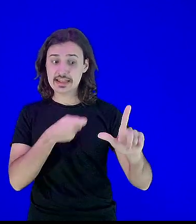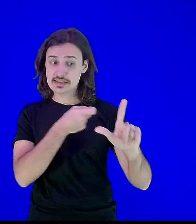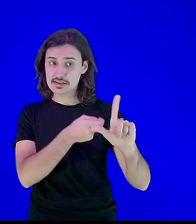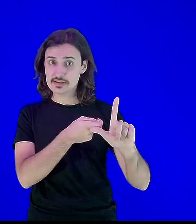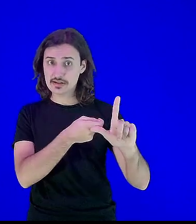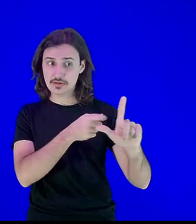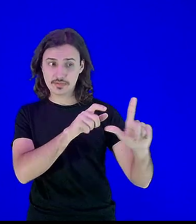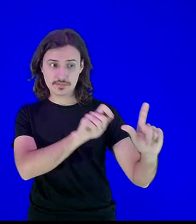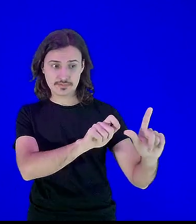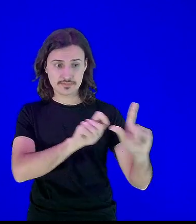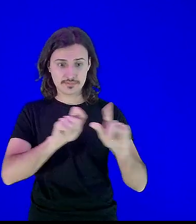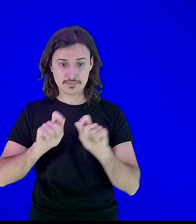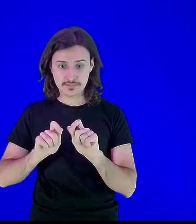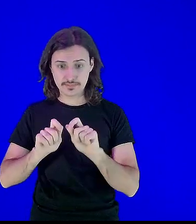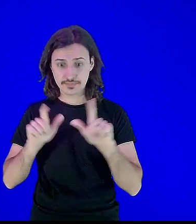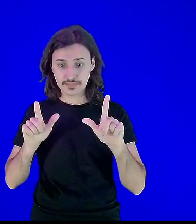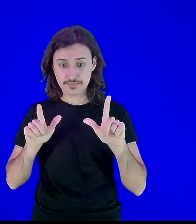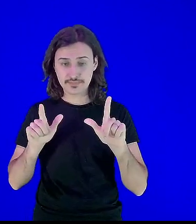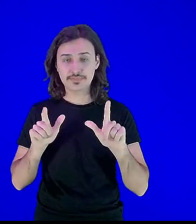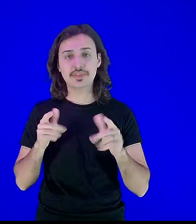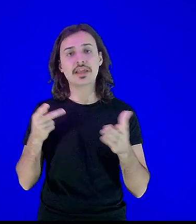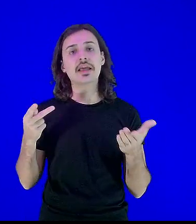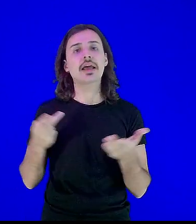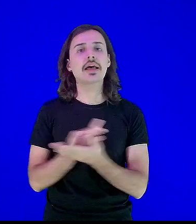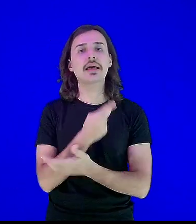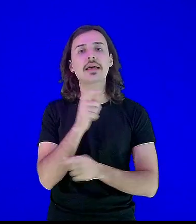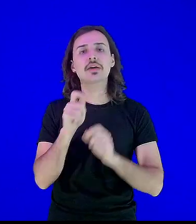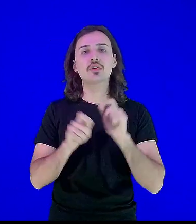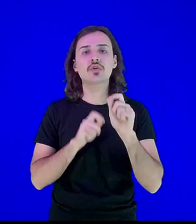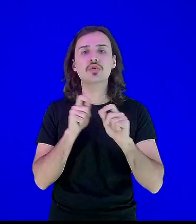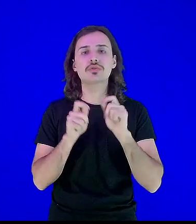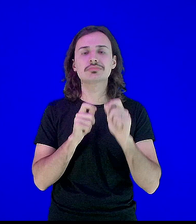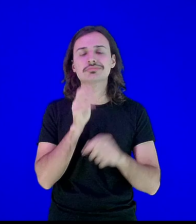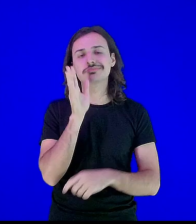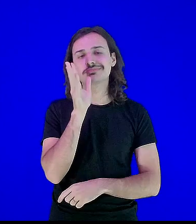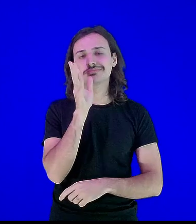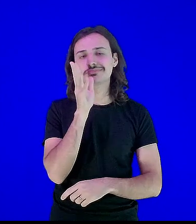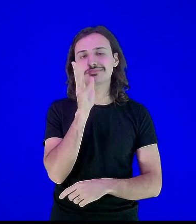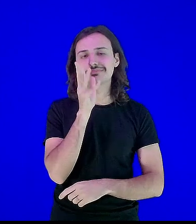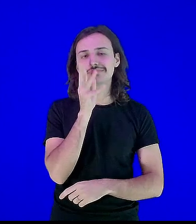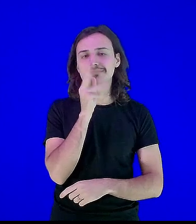time for LetraSinal to reach Germany